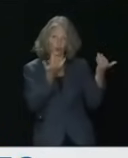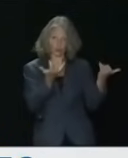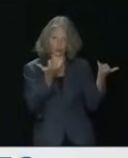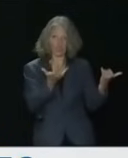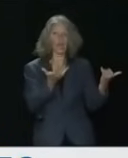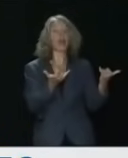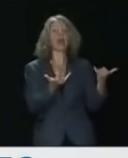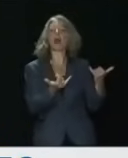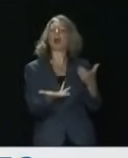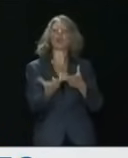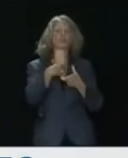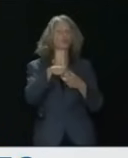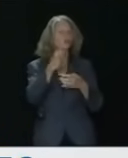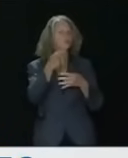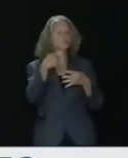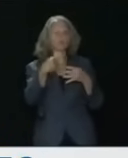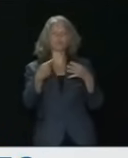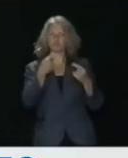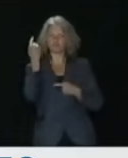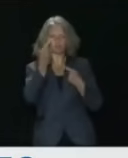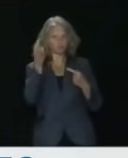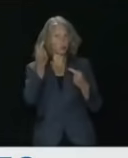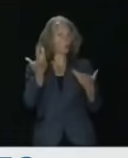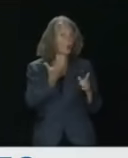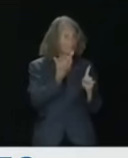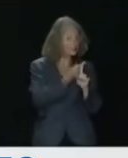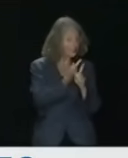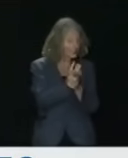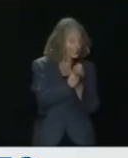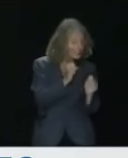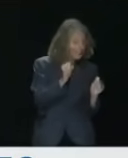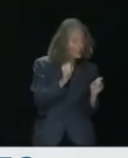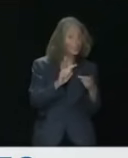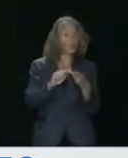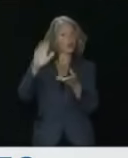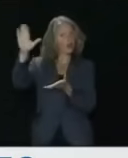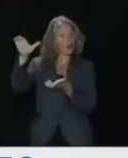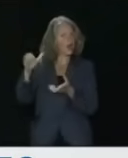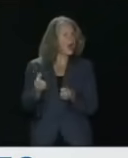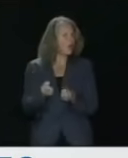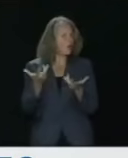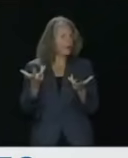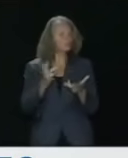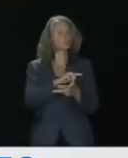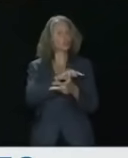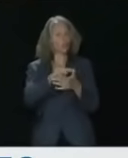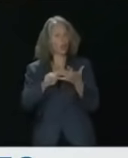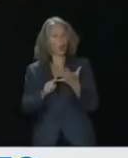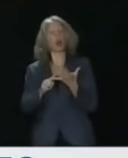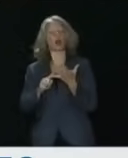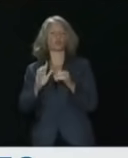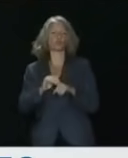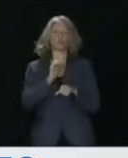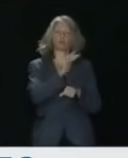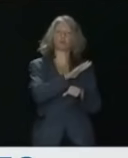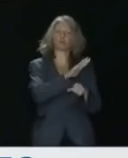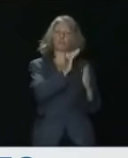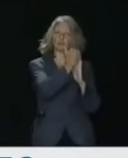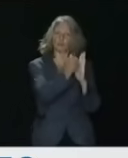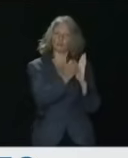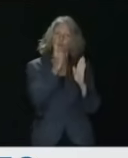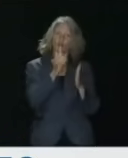NACI'S LATEST GUIDANCE RELEASED